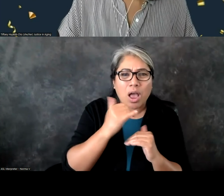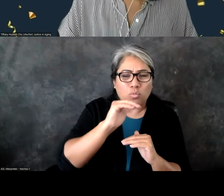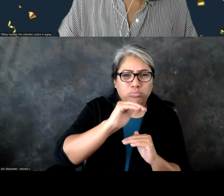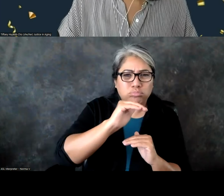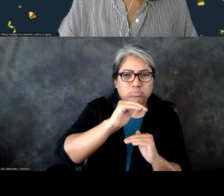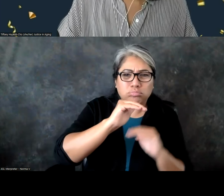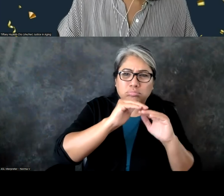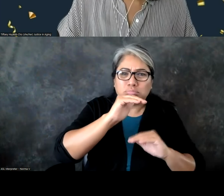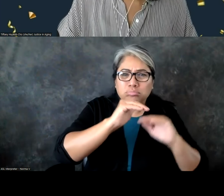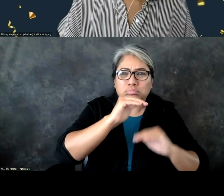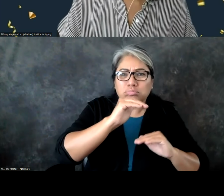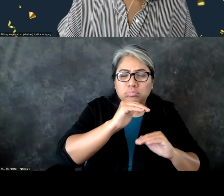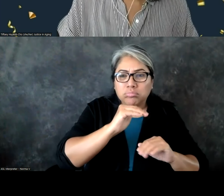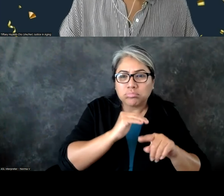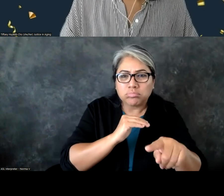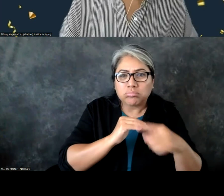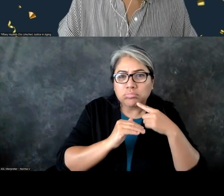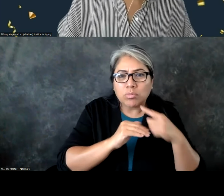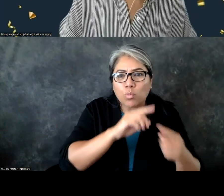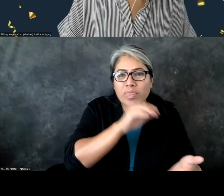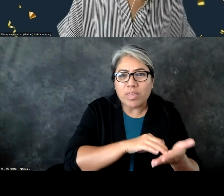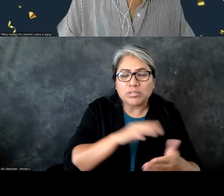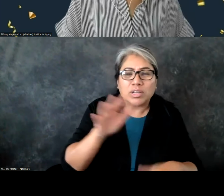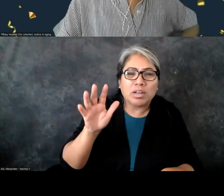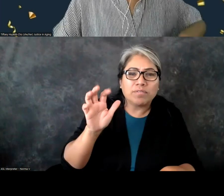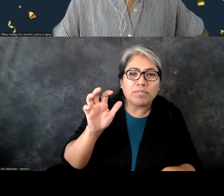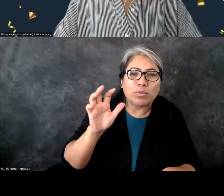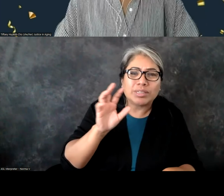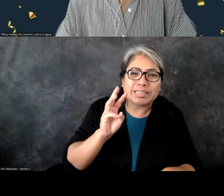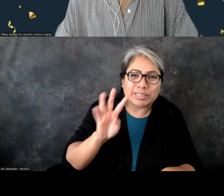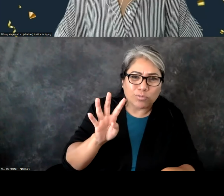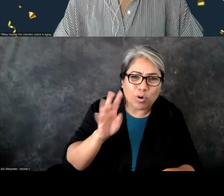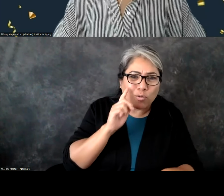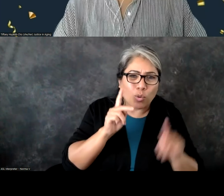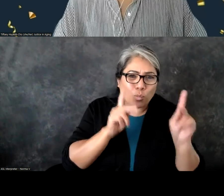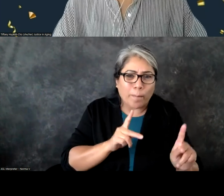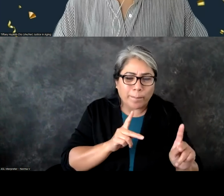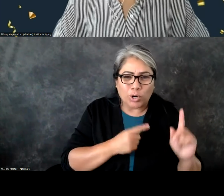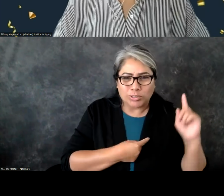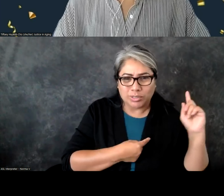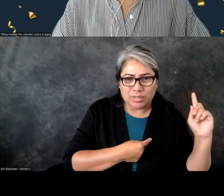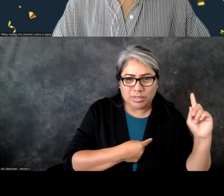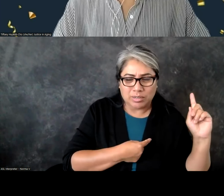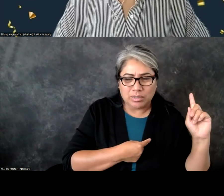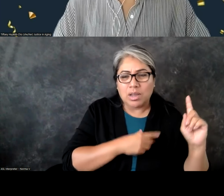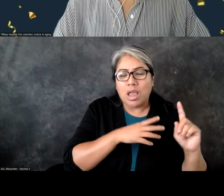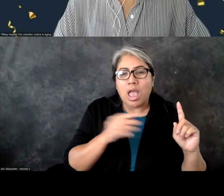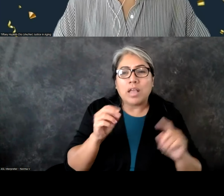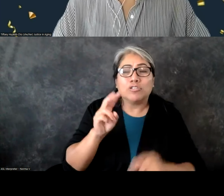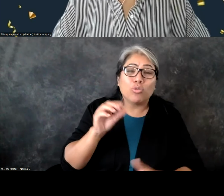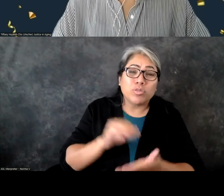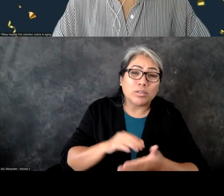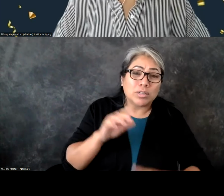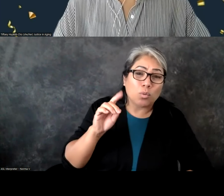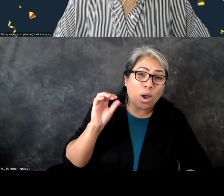to the asset limit. Right. What is the income limit right now?